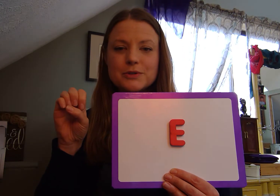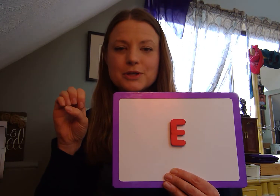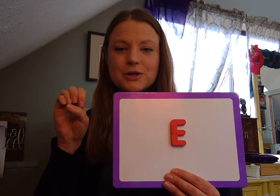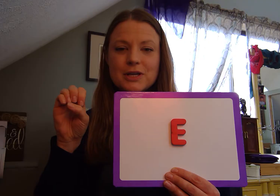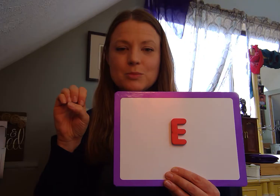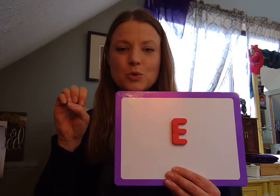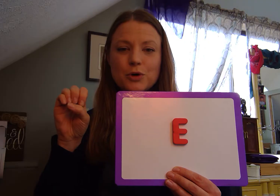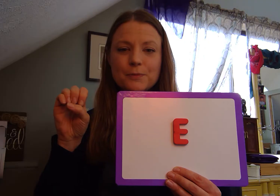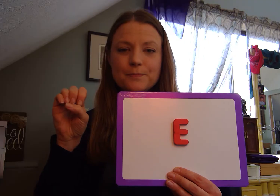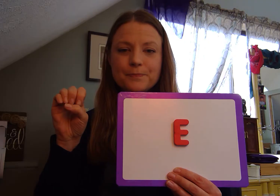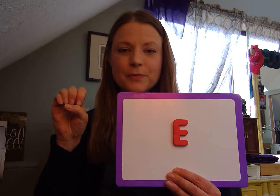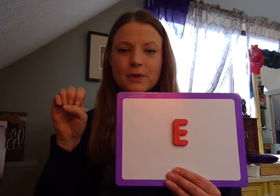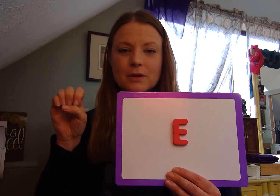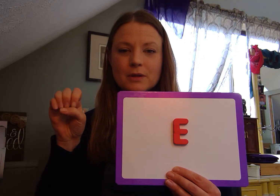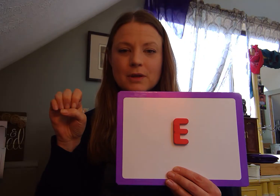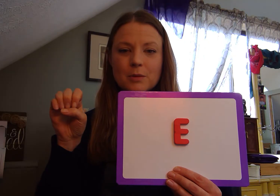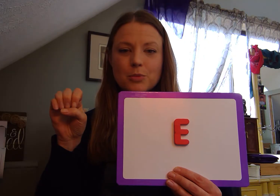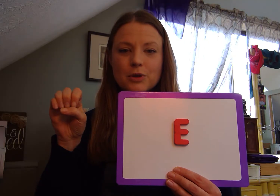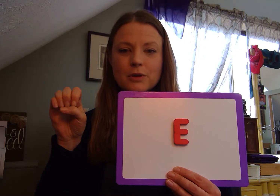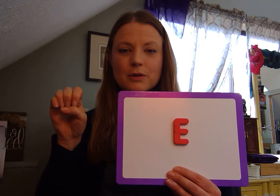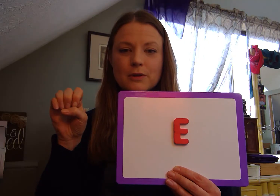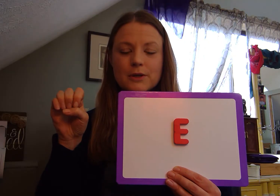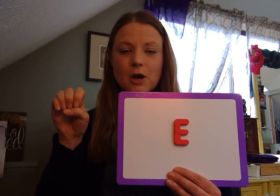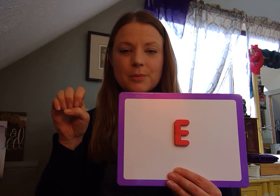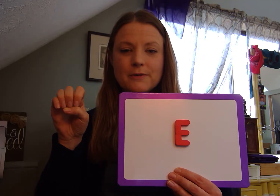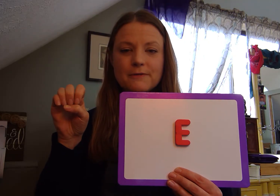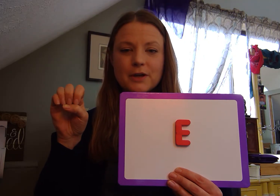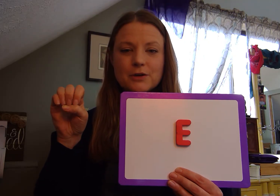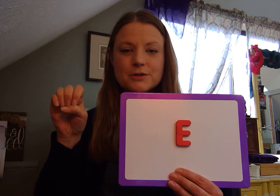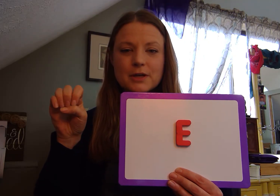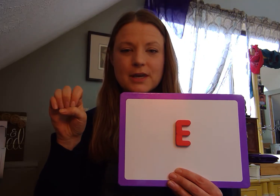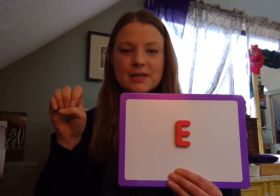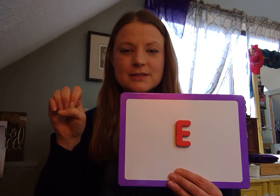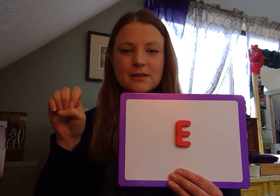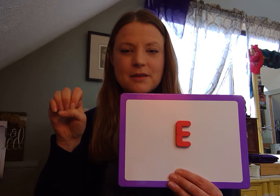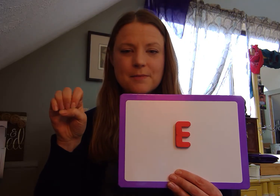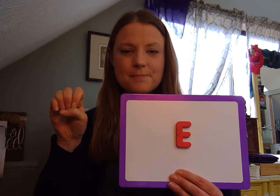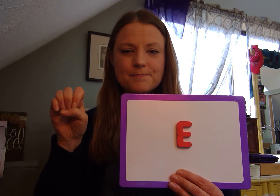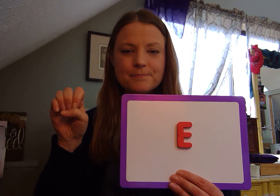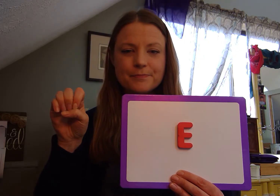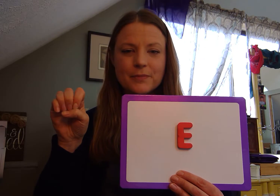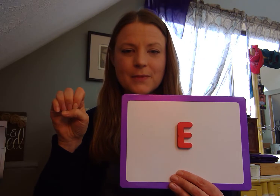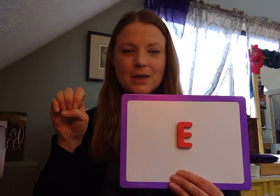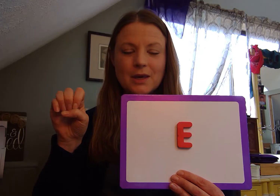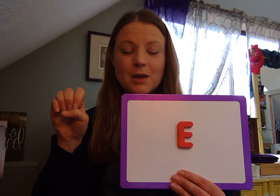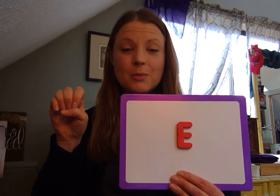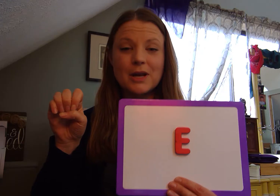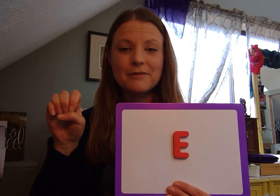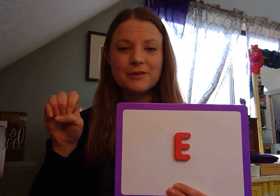their "E" more and put the top of the fingers against the thumb but I feel